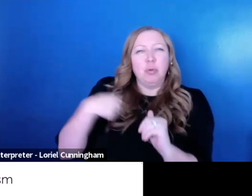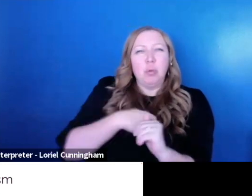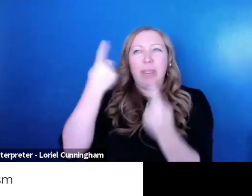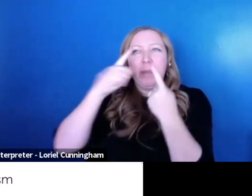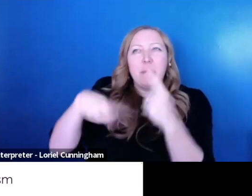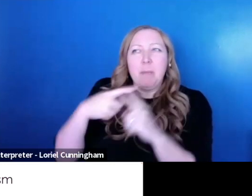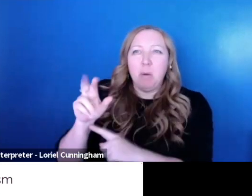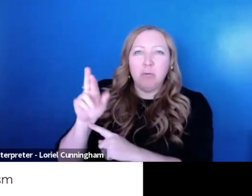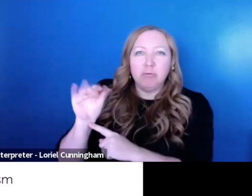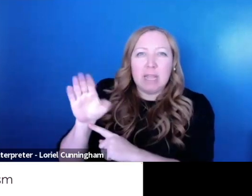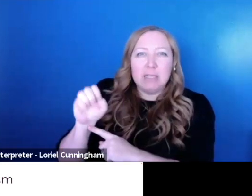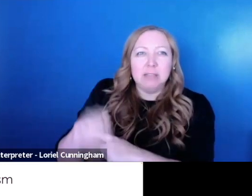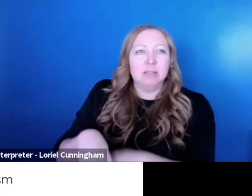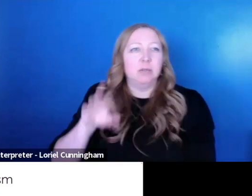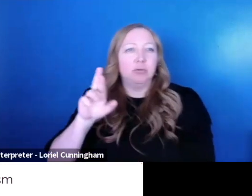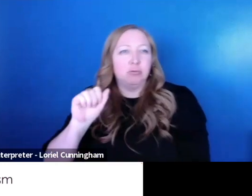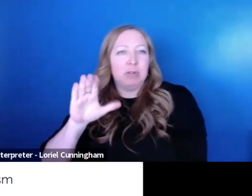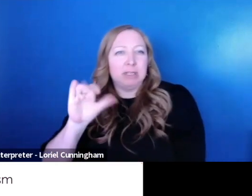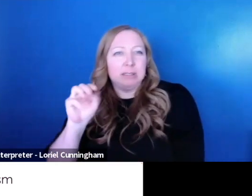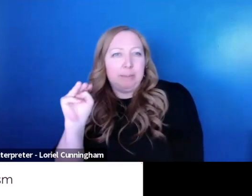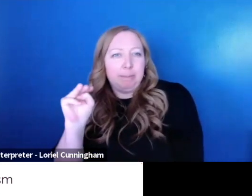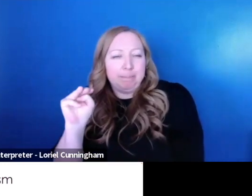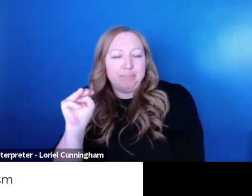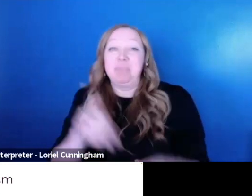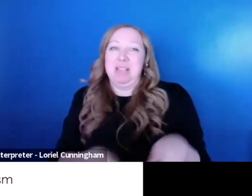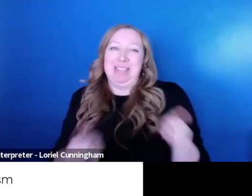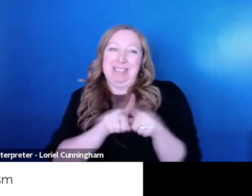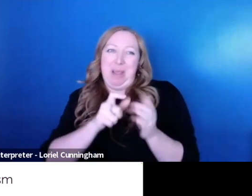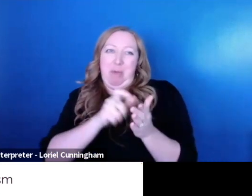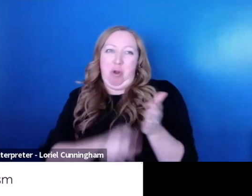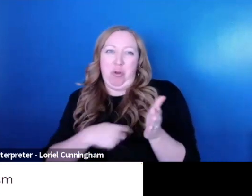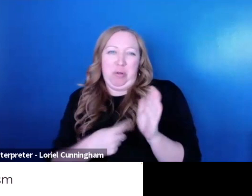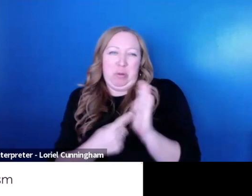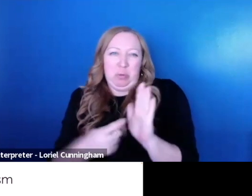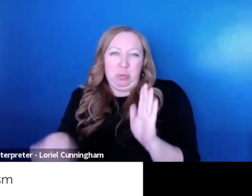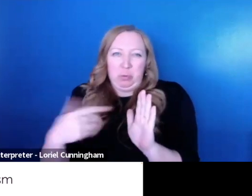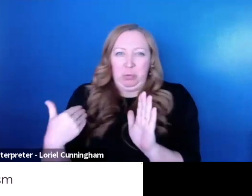This is also coming from the same article that I showed